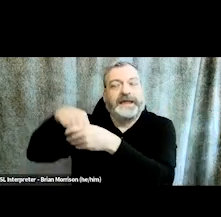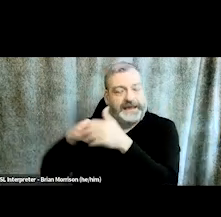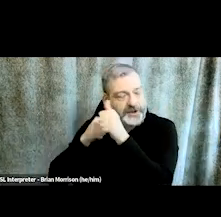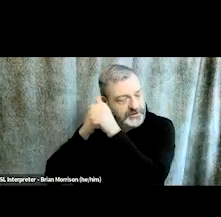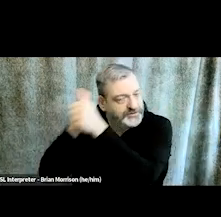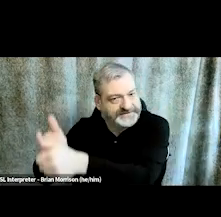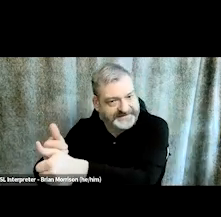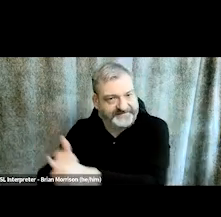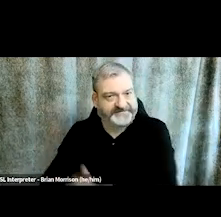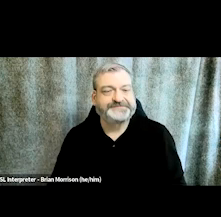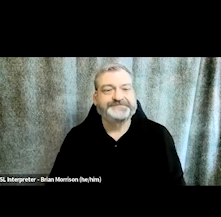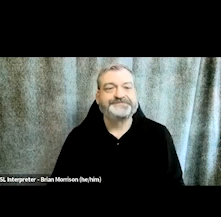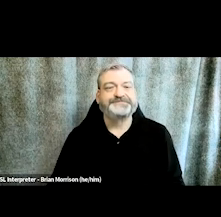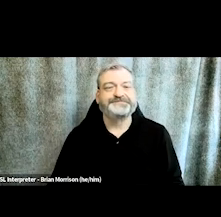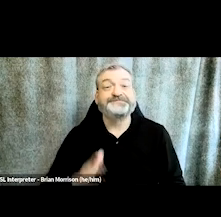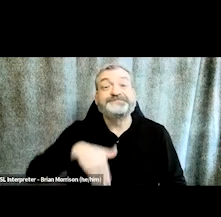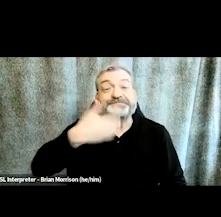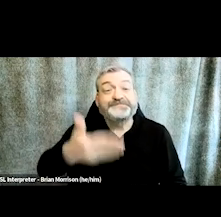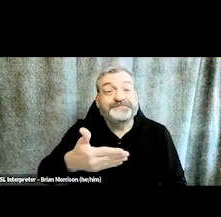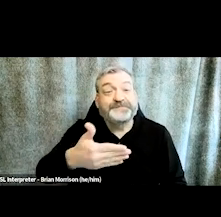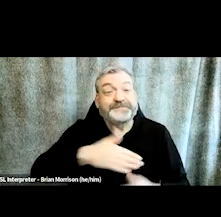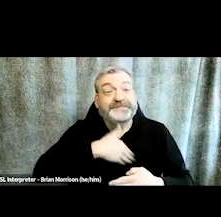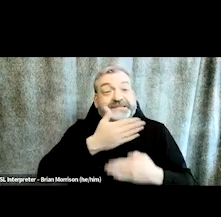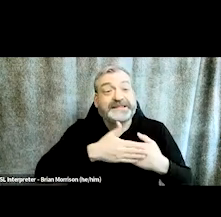You can move to the next slide, please.